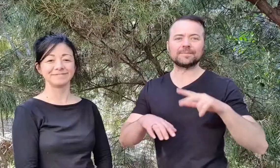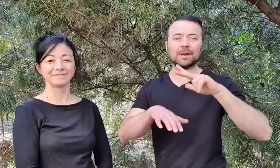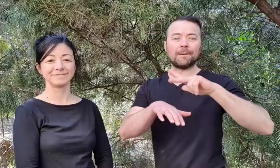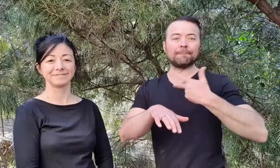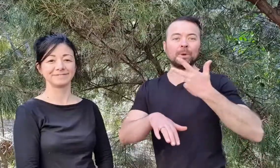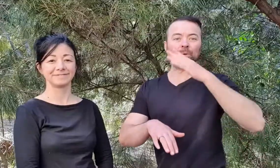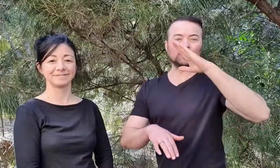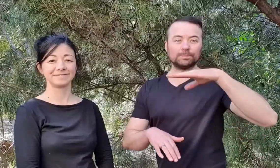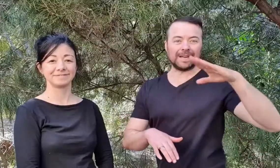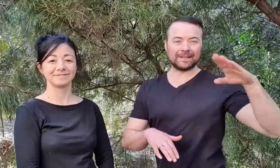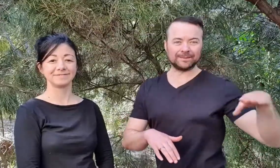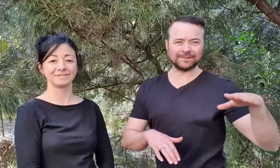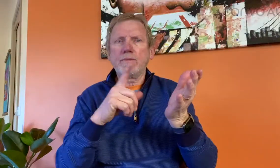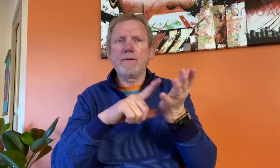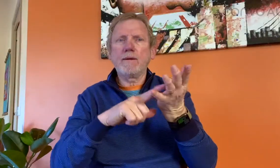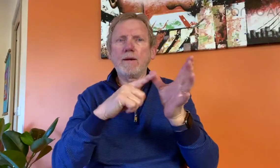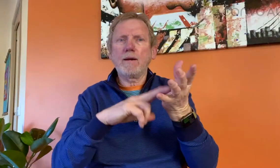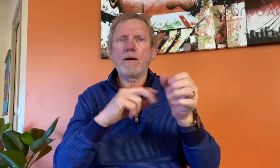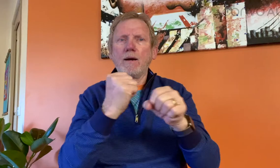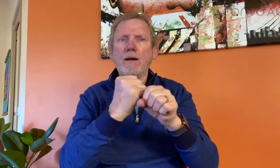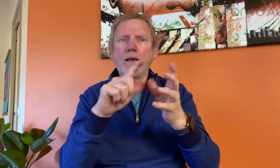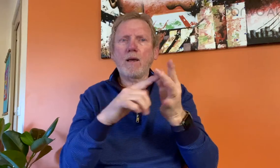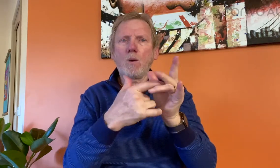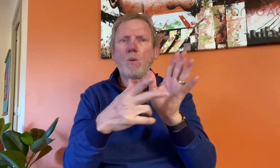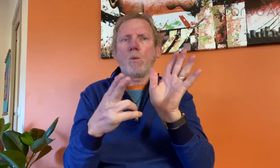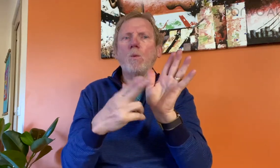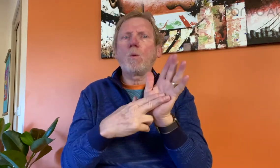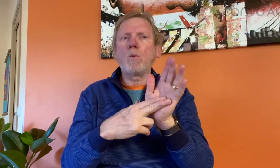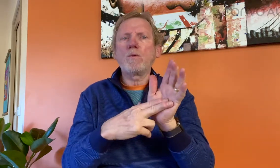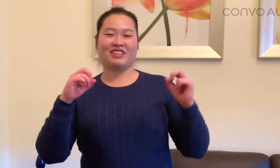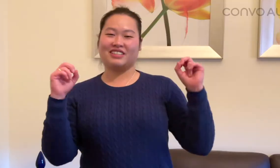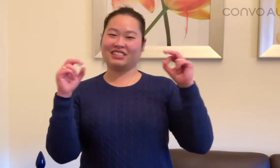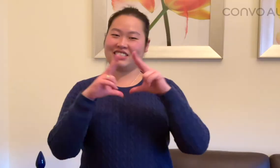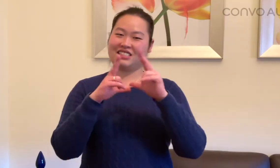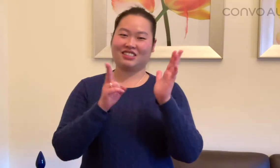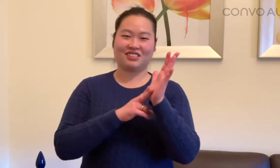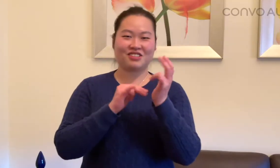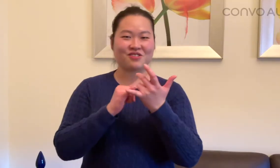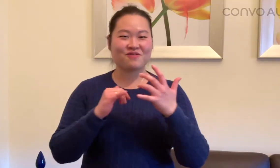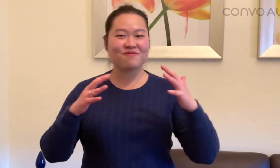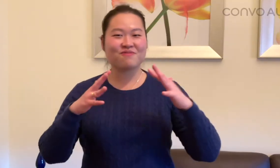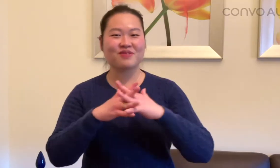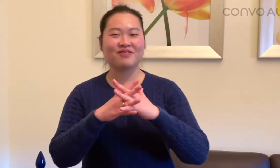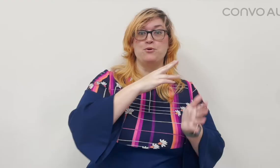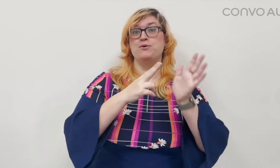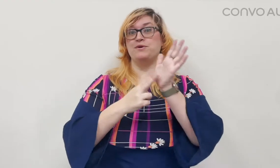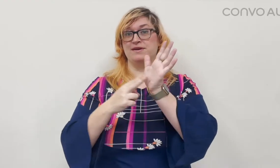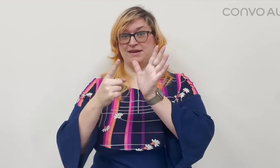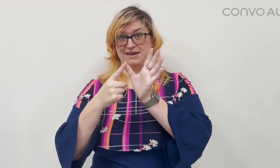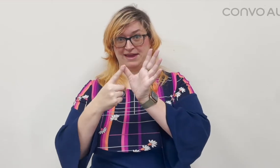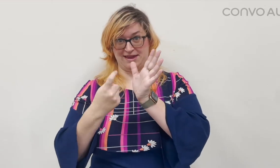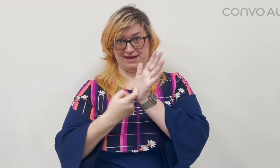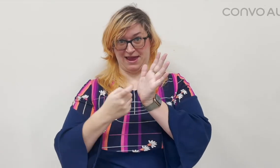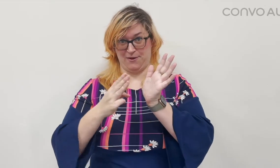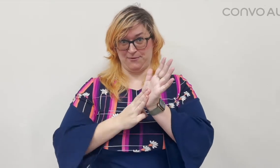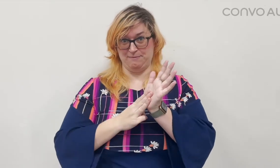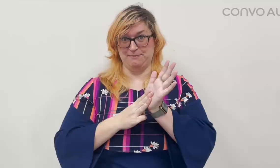Blue Mountains. Langwarrin. Sydney, NSW. Naarm.